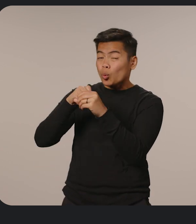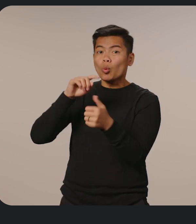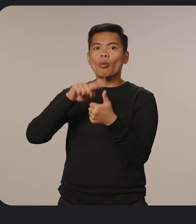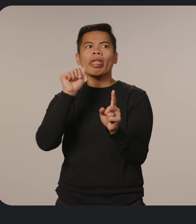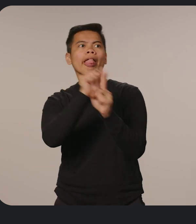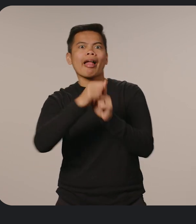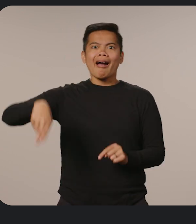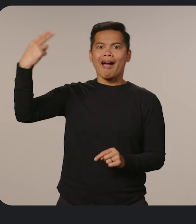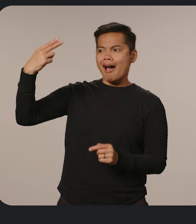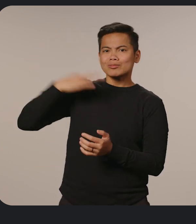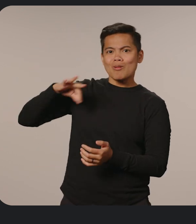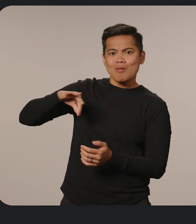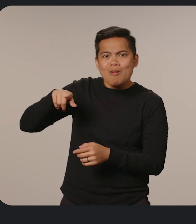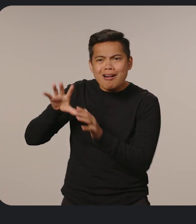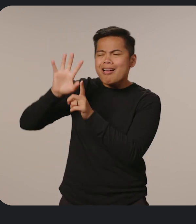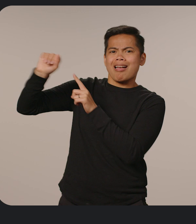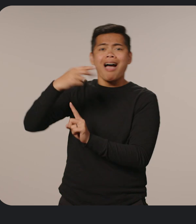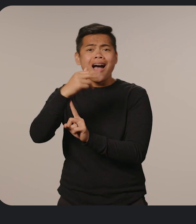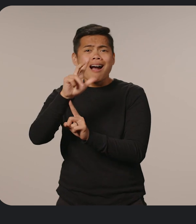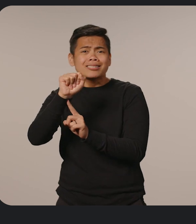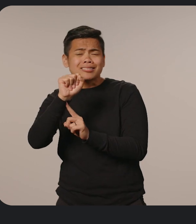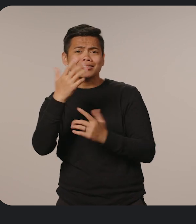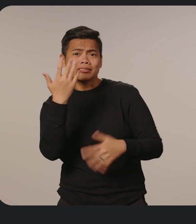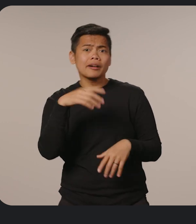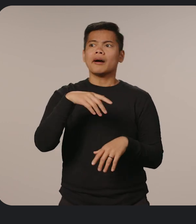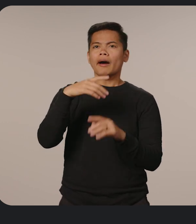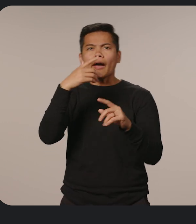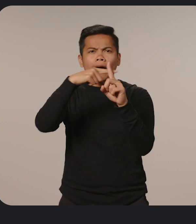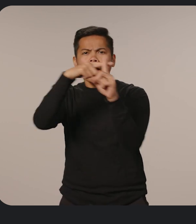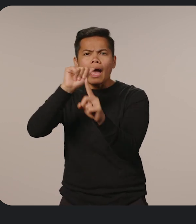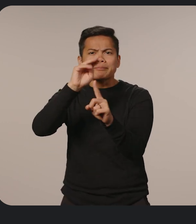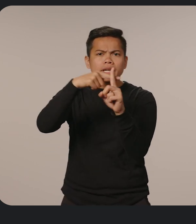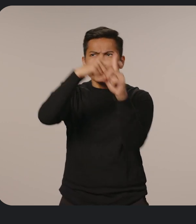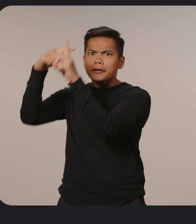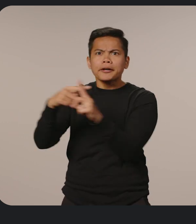impossible high scores item hacks automated aiming and other unfair